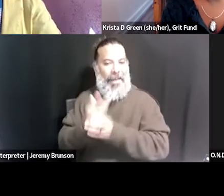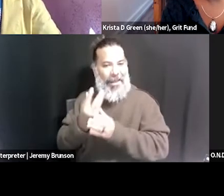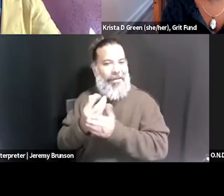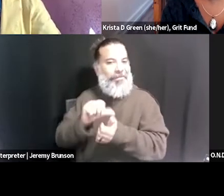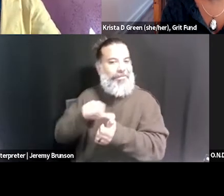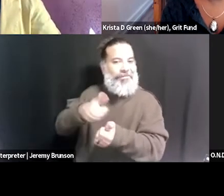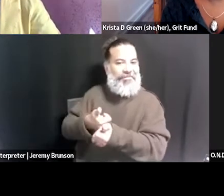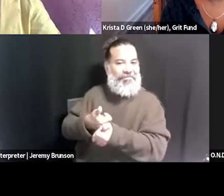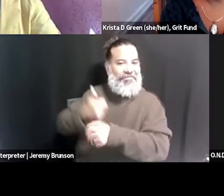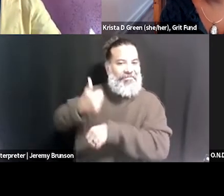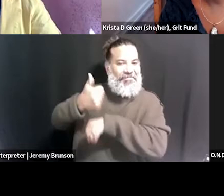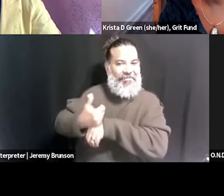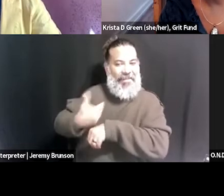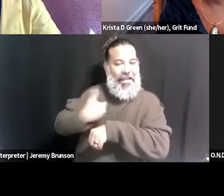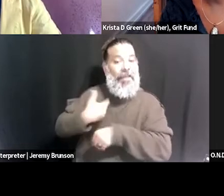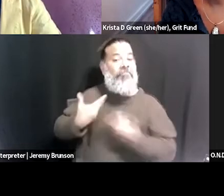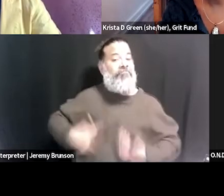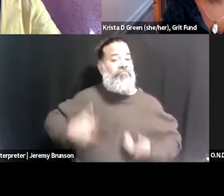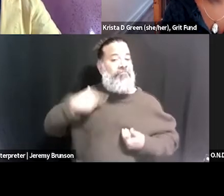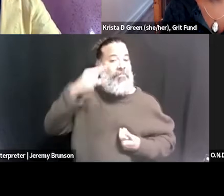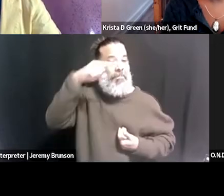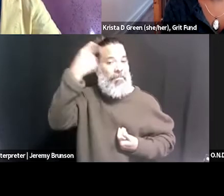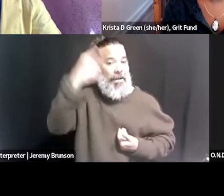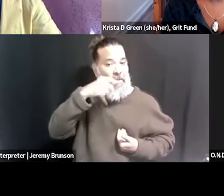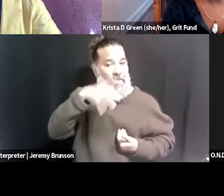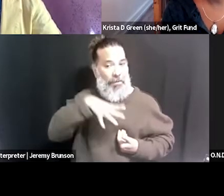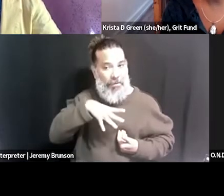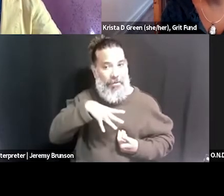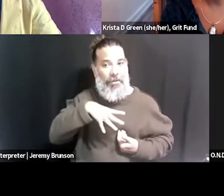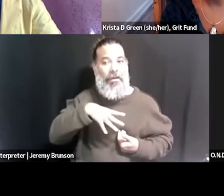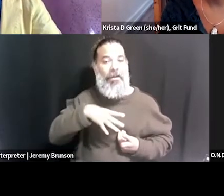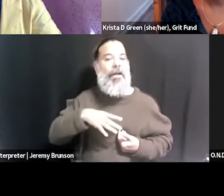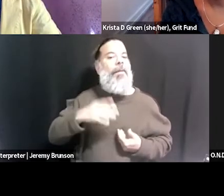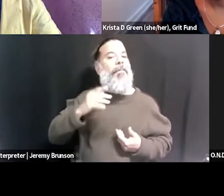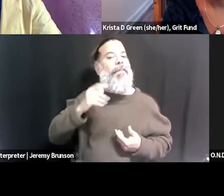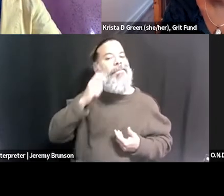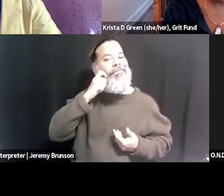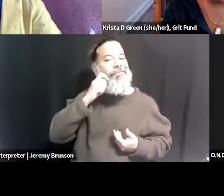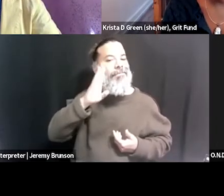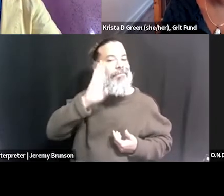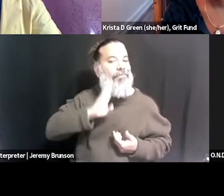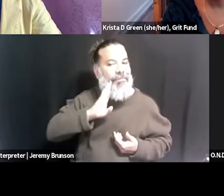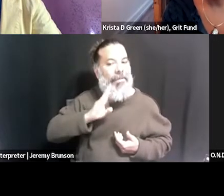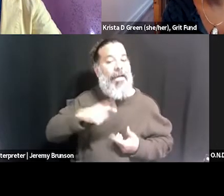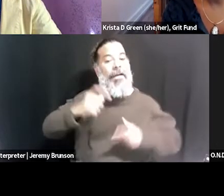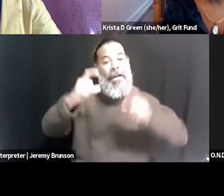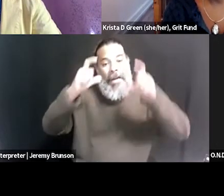I am a black woman of, with a brown complex and I wear glasses.